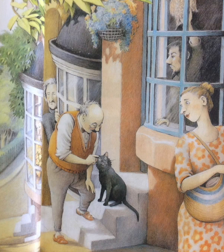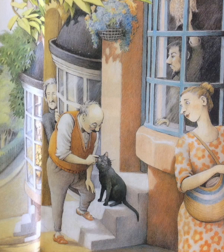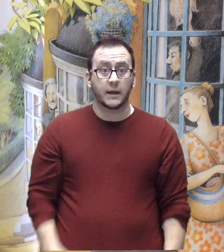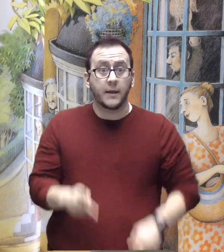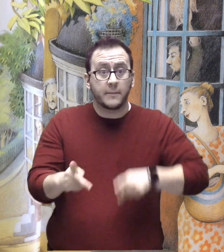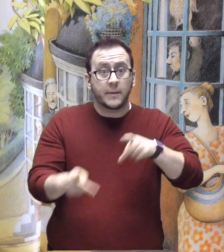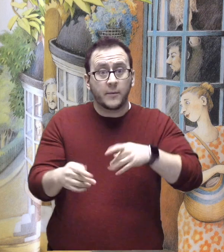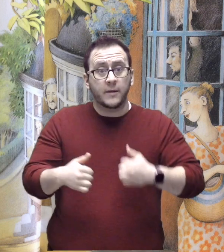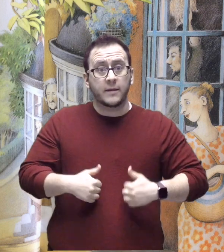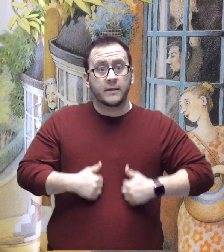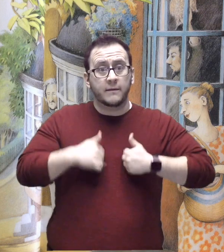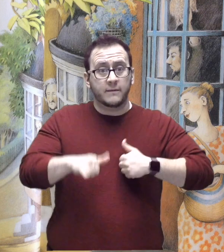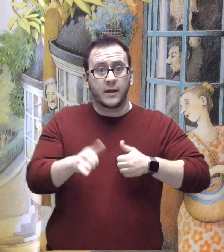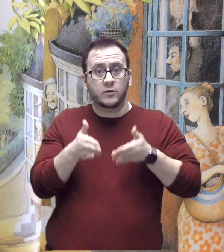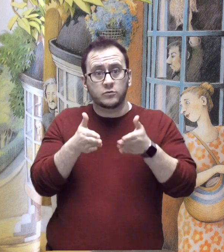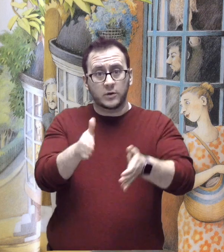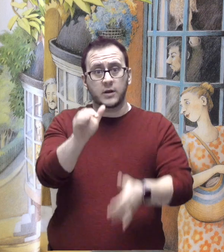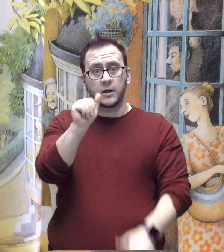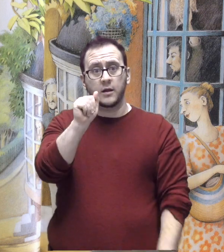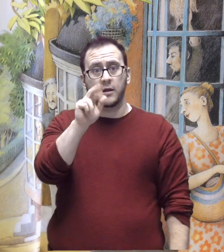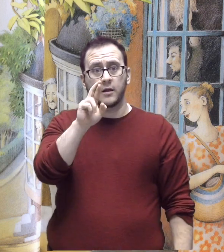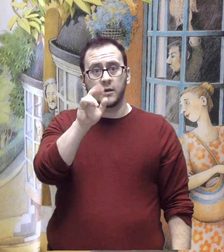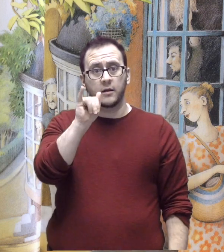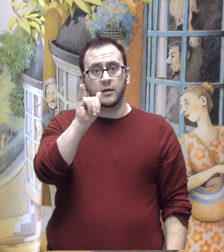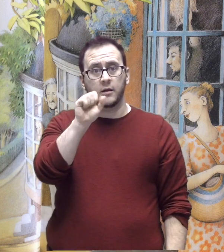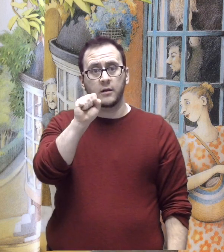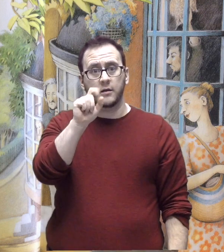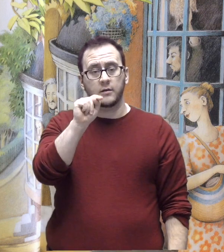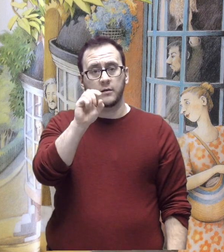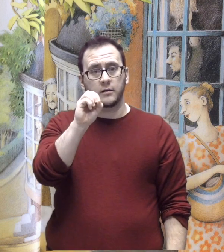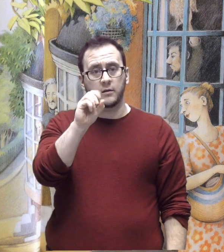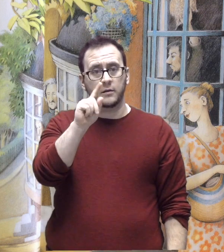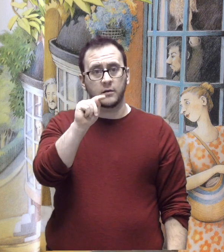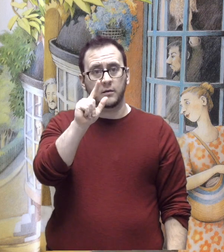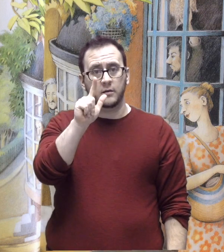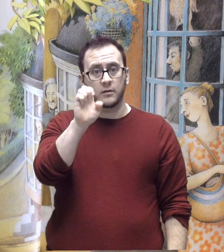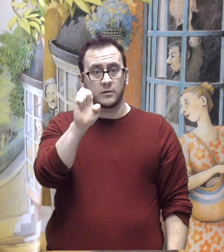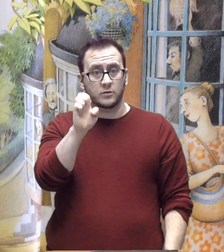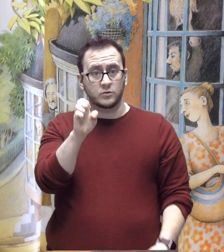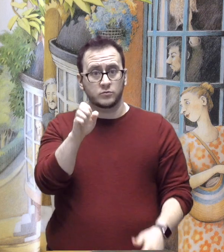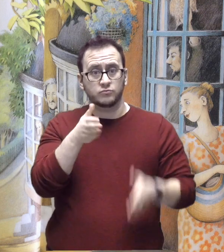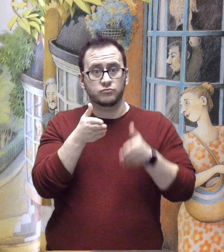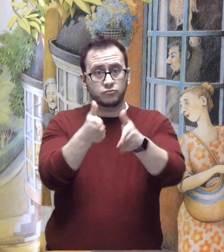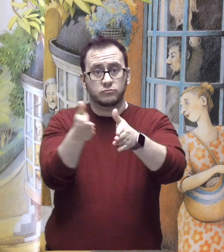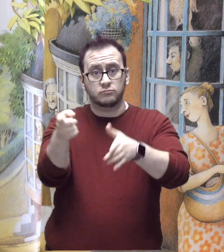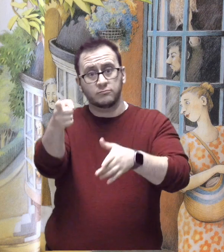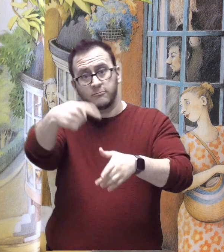Since the neighbors did not talk to each other on Aristotle Street, they did not know what Sid was up to.